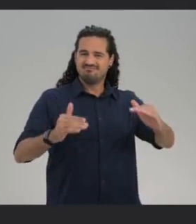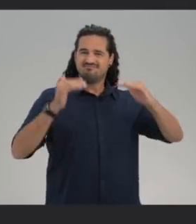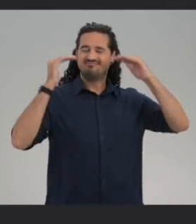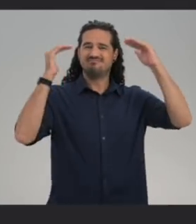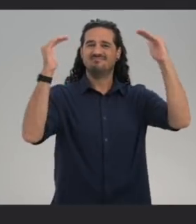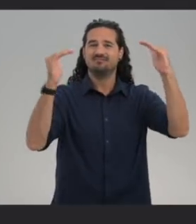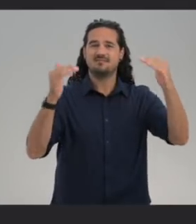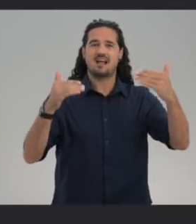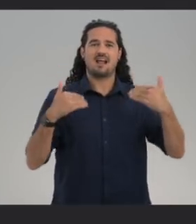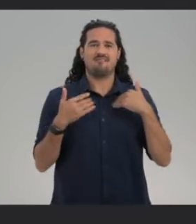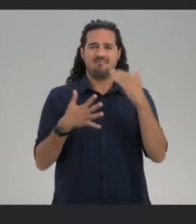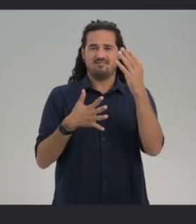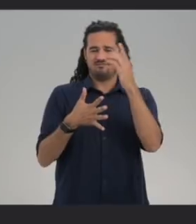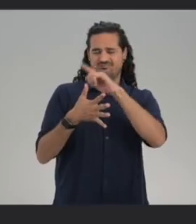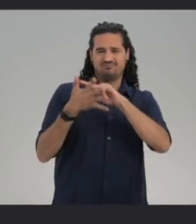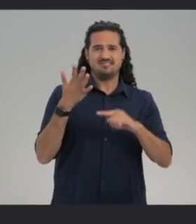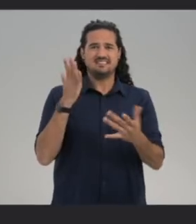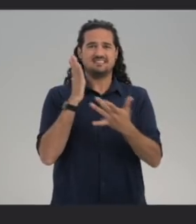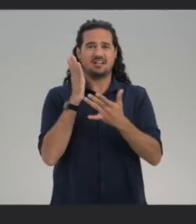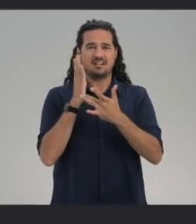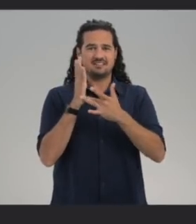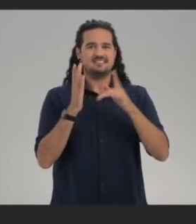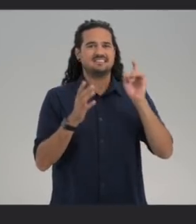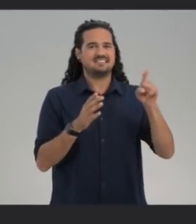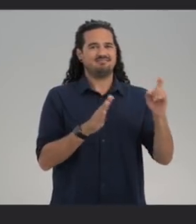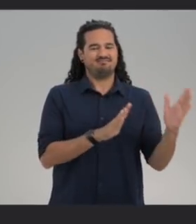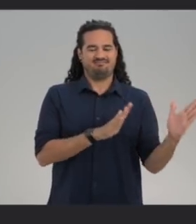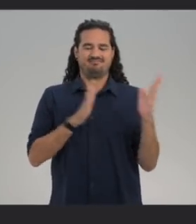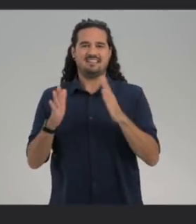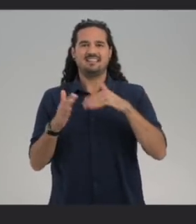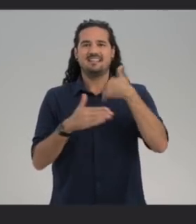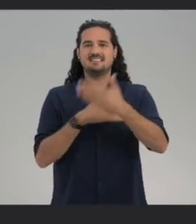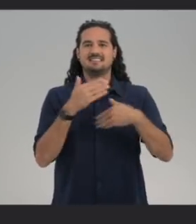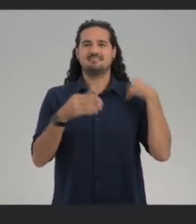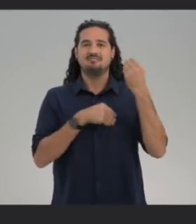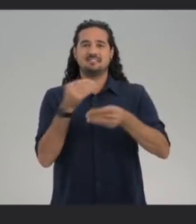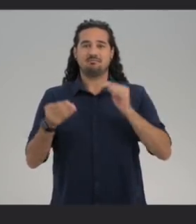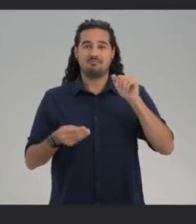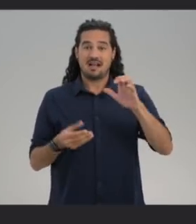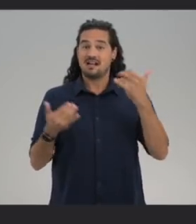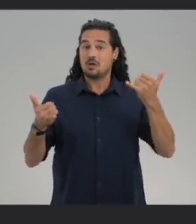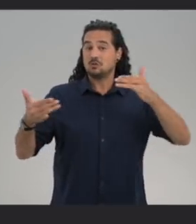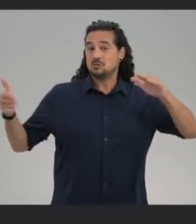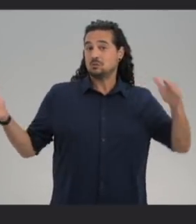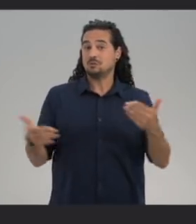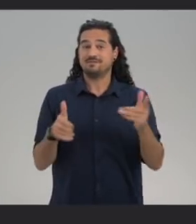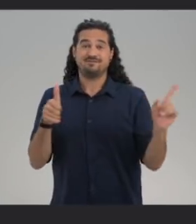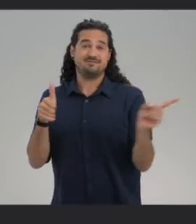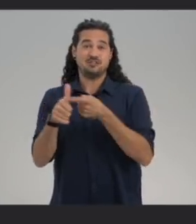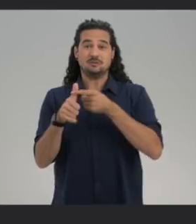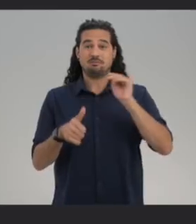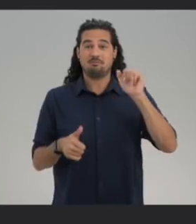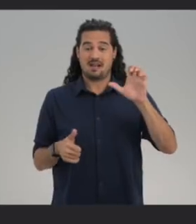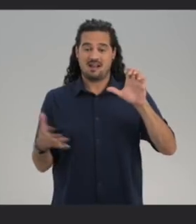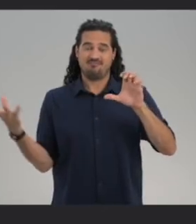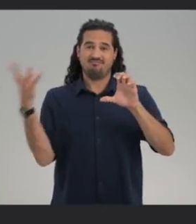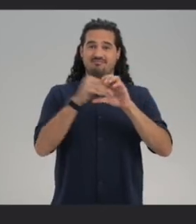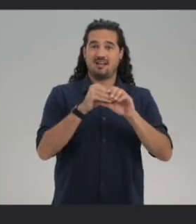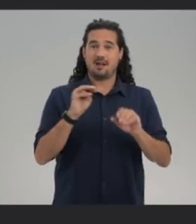So now we have all the technologies we need for the next generation of Mac. And it's time to introduce the first Mac with M1,